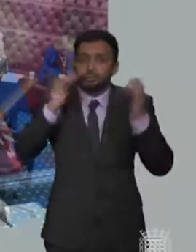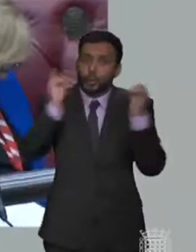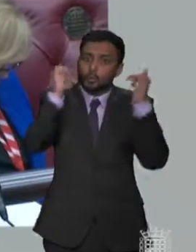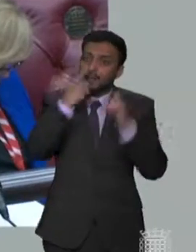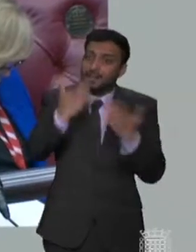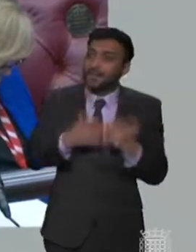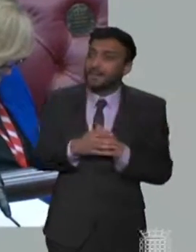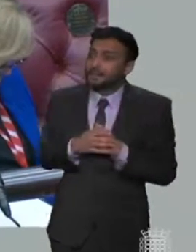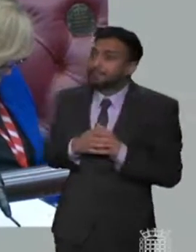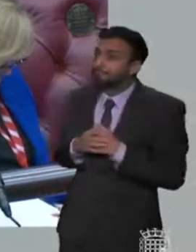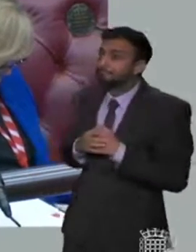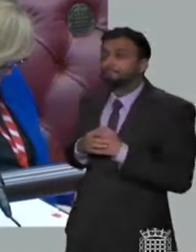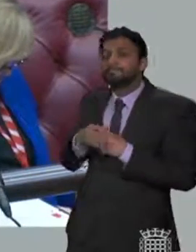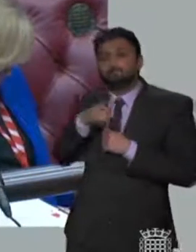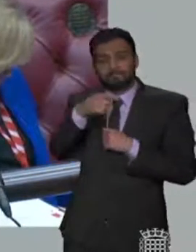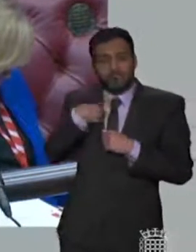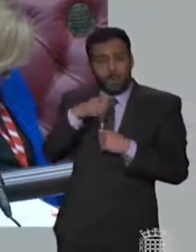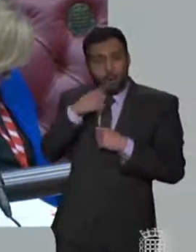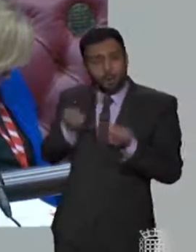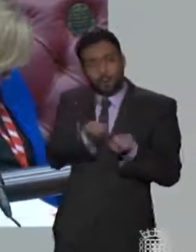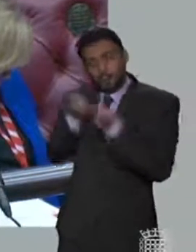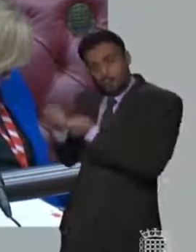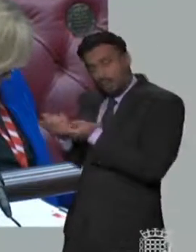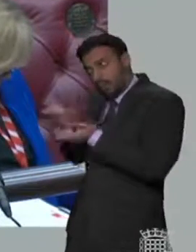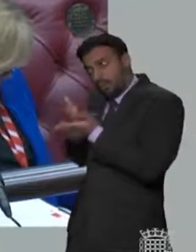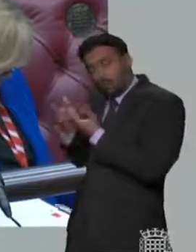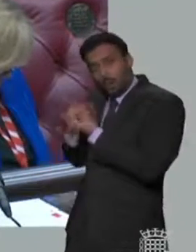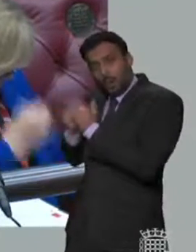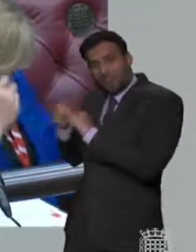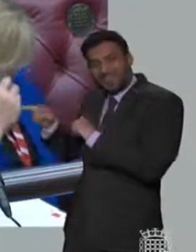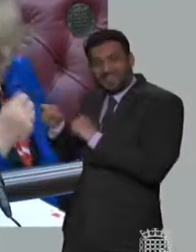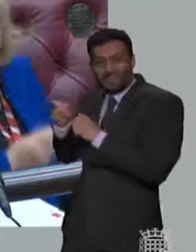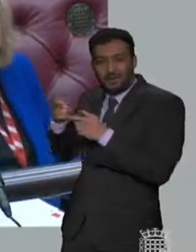for disabled people and i will write to you and place a copy in the library for the whole house